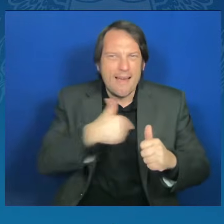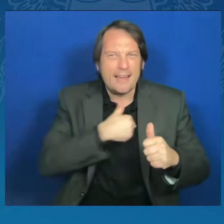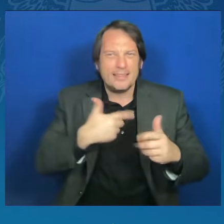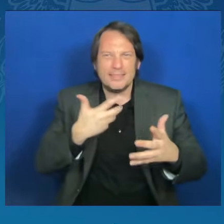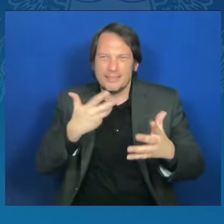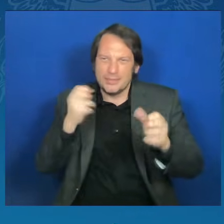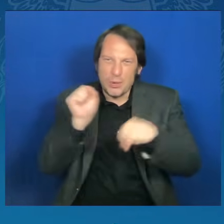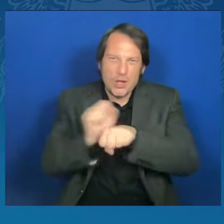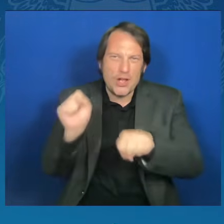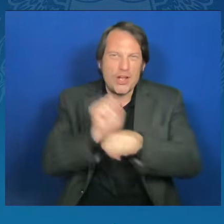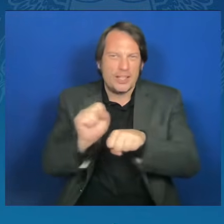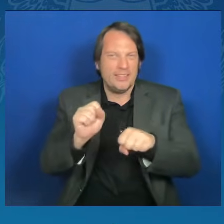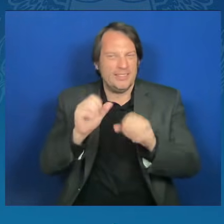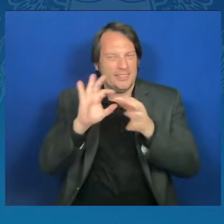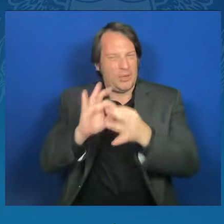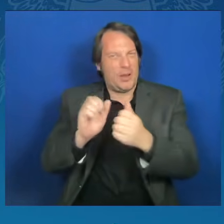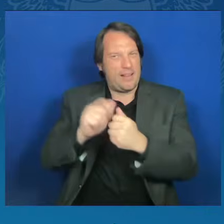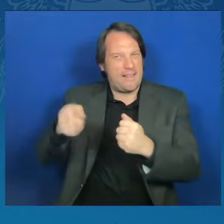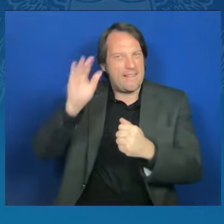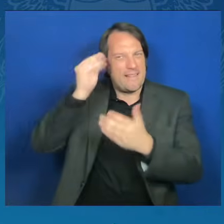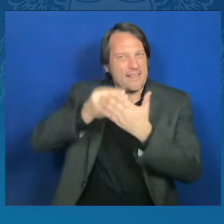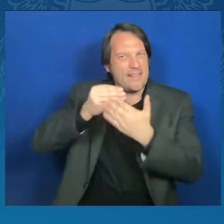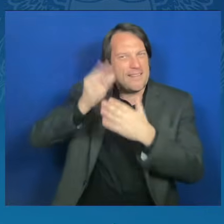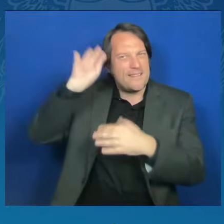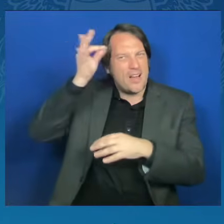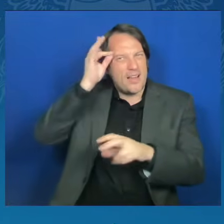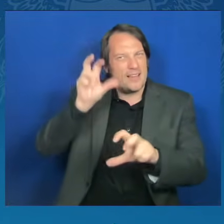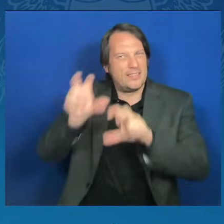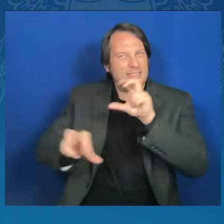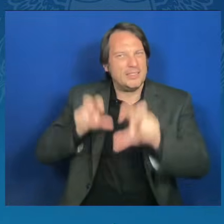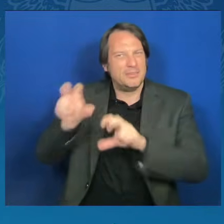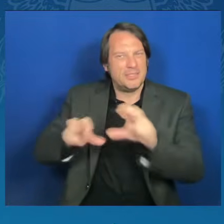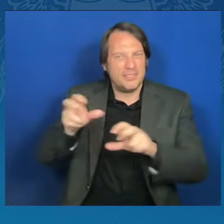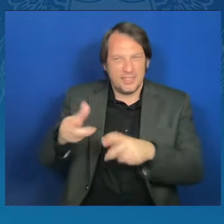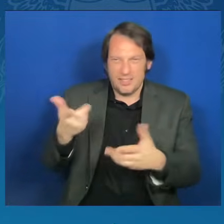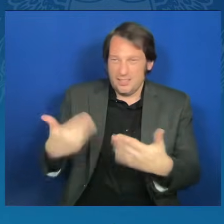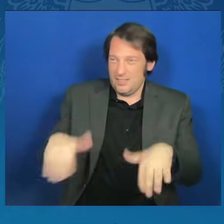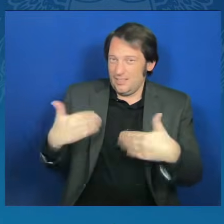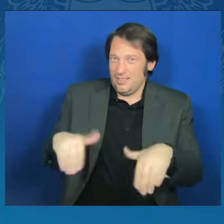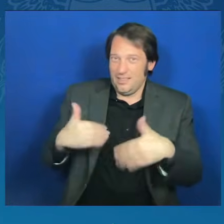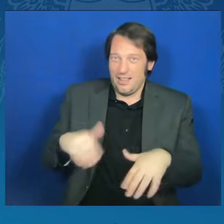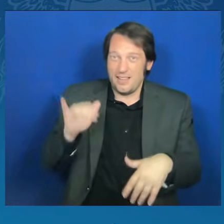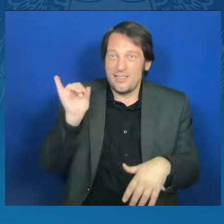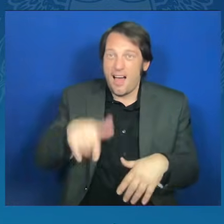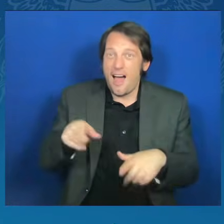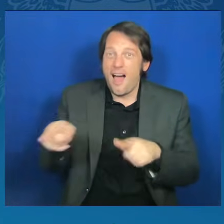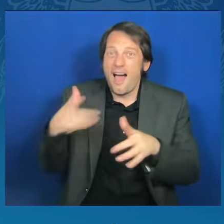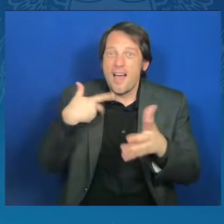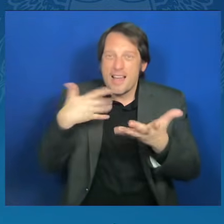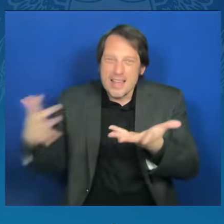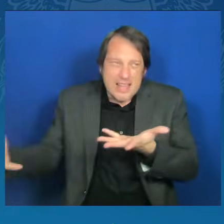And I would like to thank them, because it has been a coalition of groups that include nonprofits, banks,